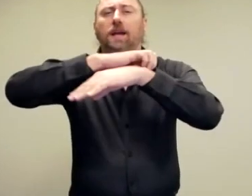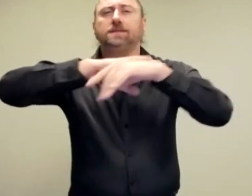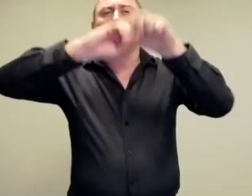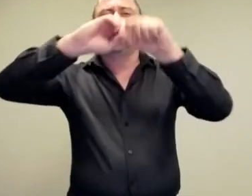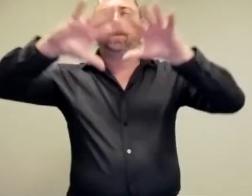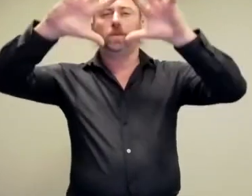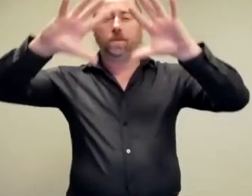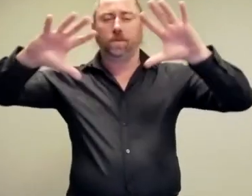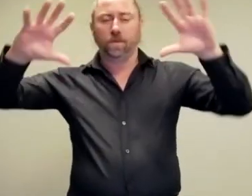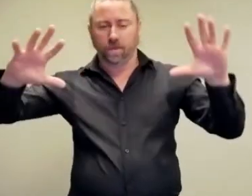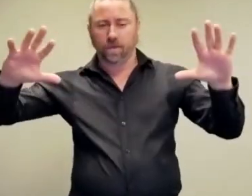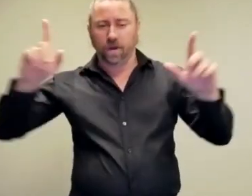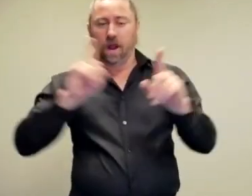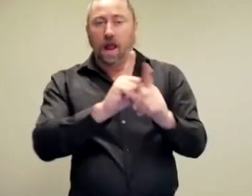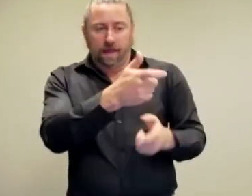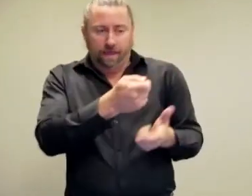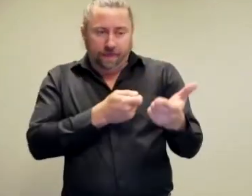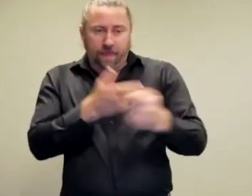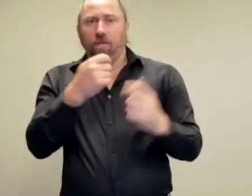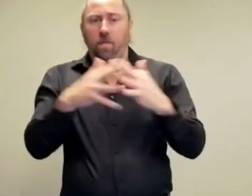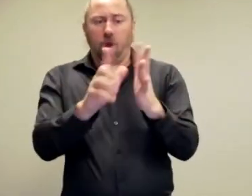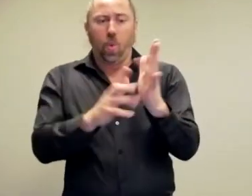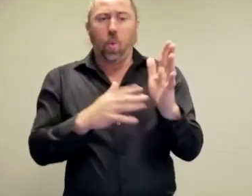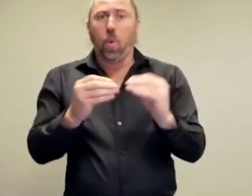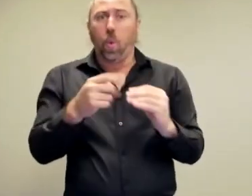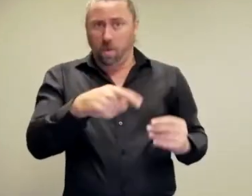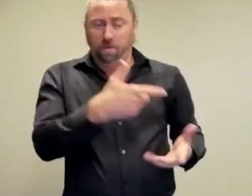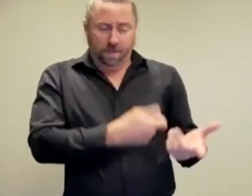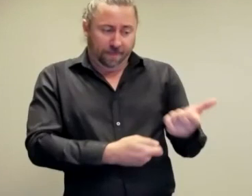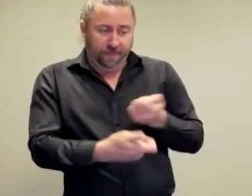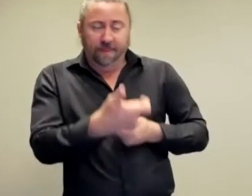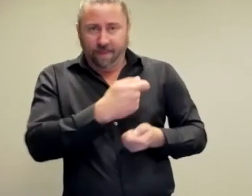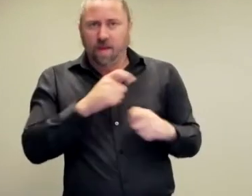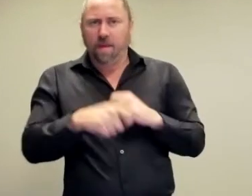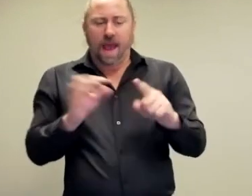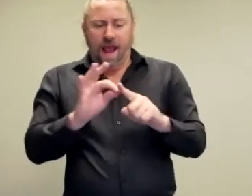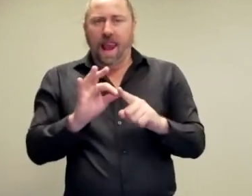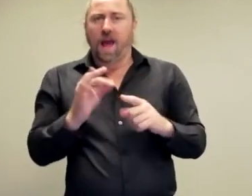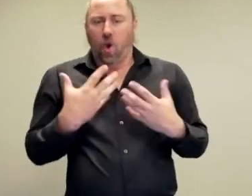or further spin its landscape. One might go so far as to say the work illustrates the idea